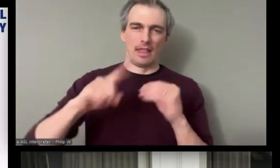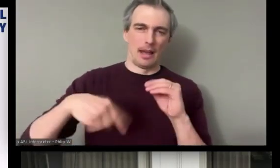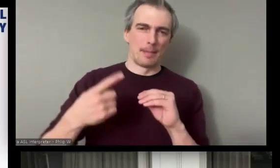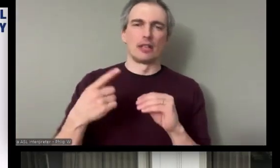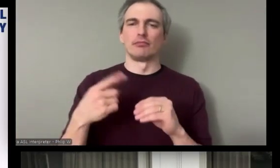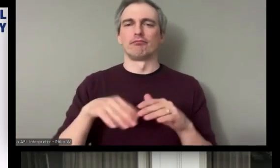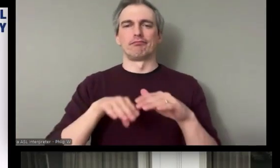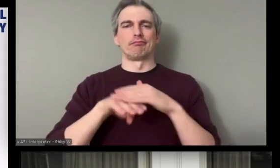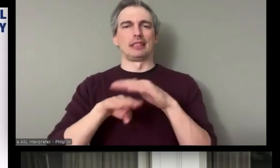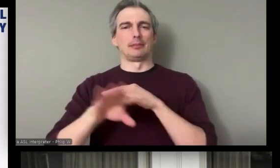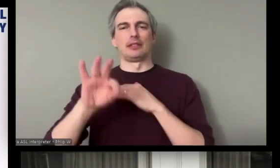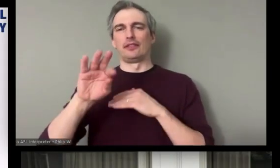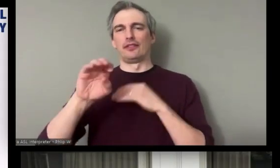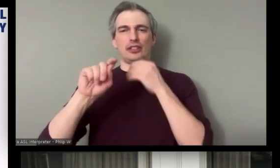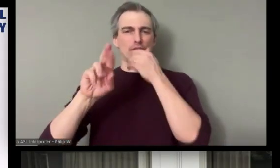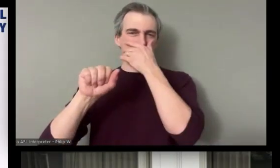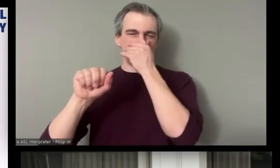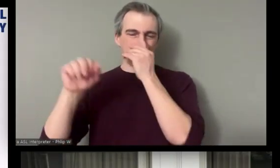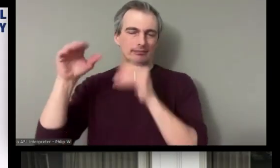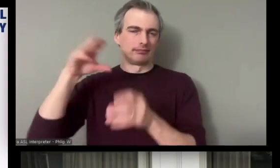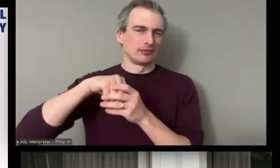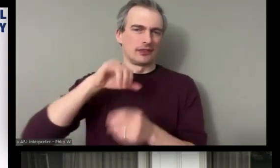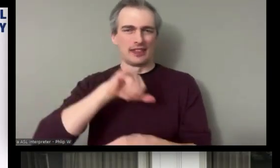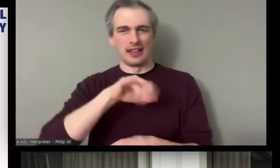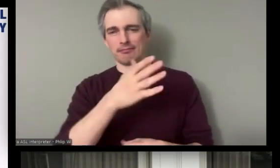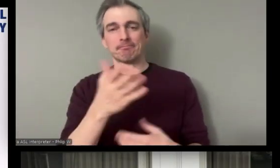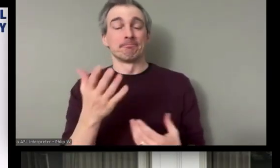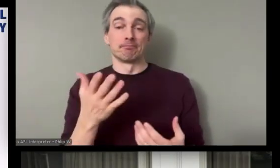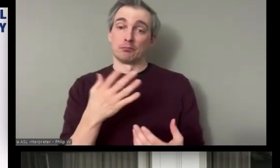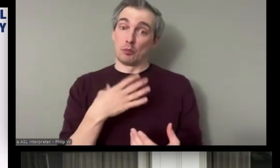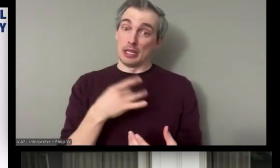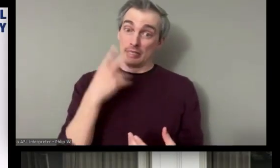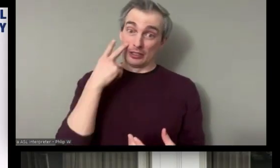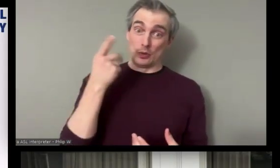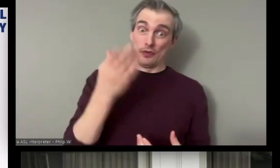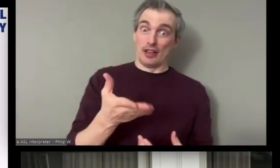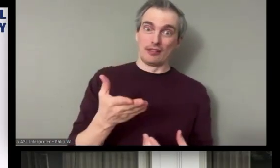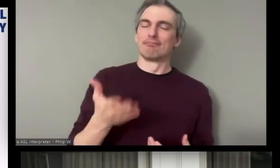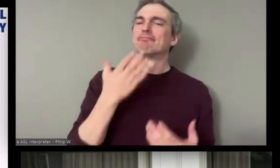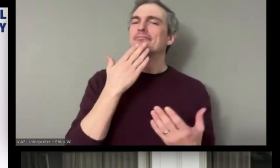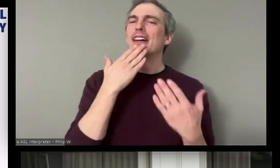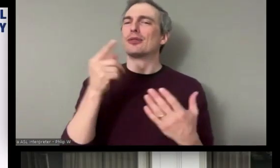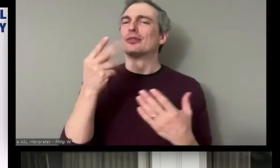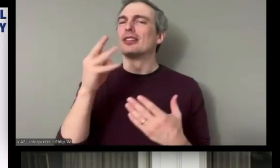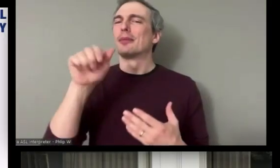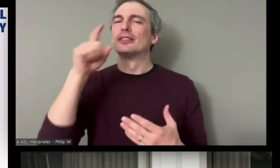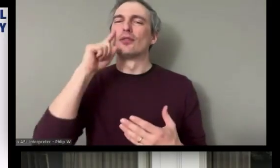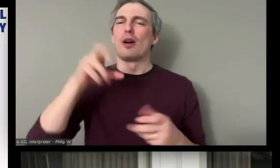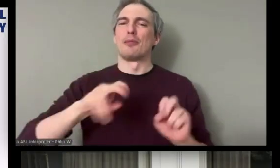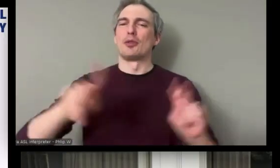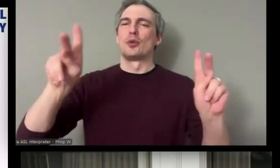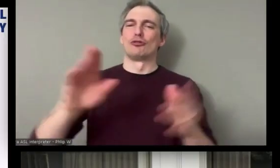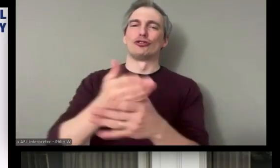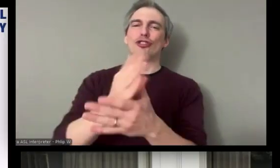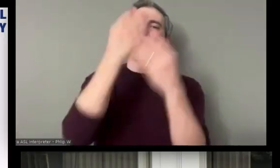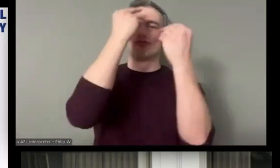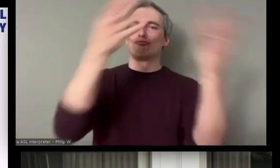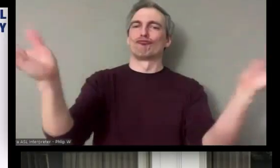So... Yeah. We would like to see you there. Thank you, Thomas, for the opportunity. Yeah. I'll add one plug to that too.